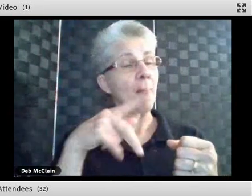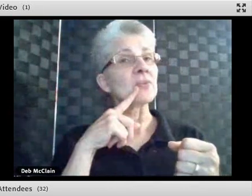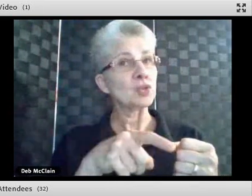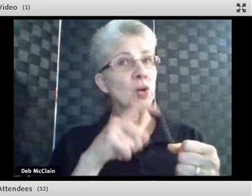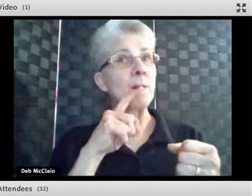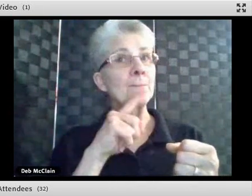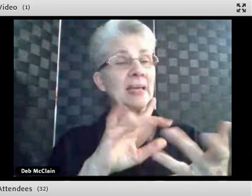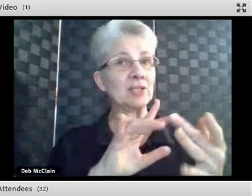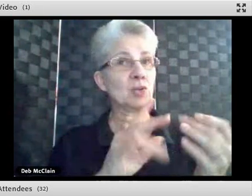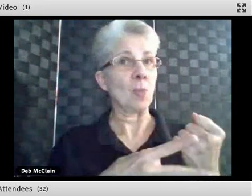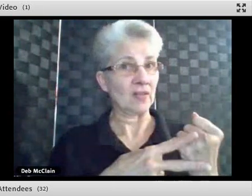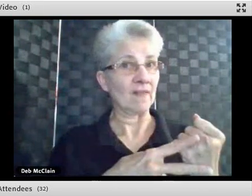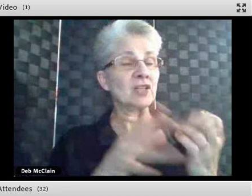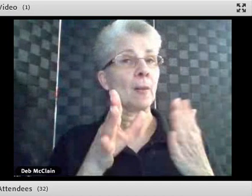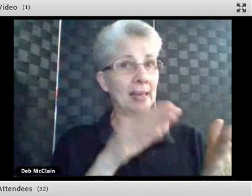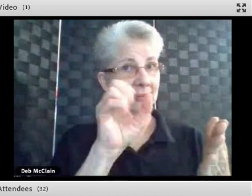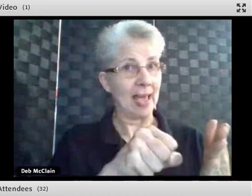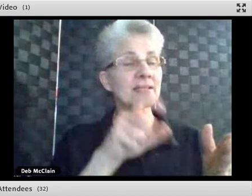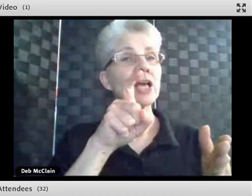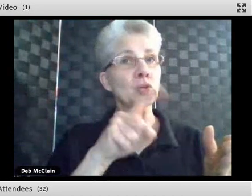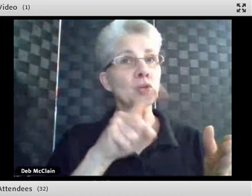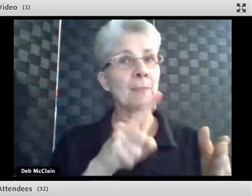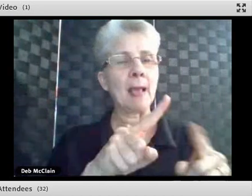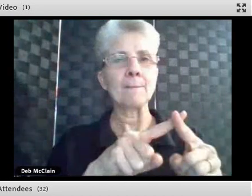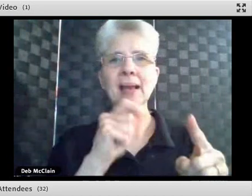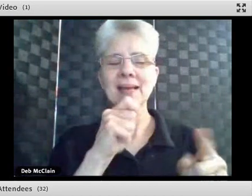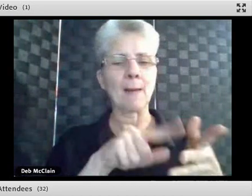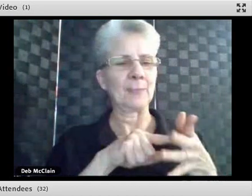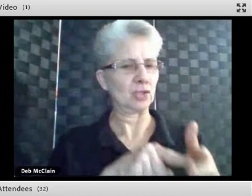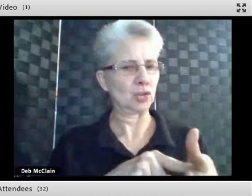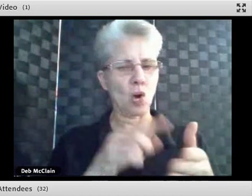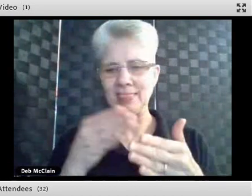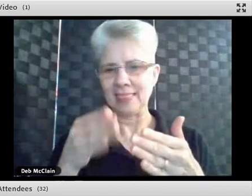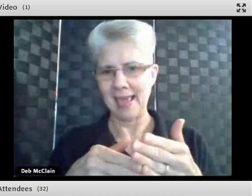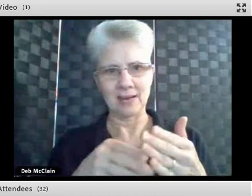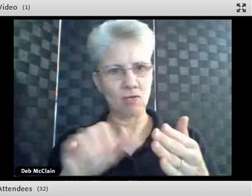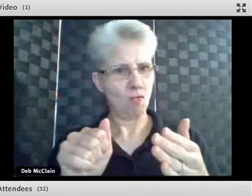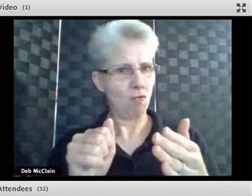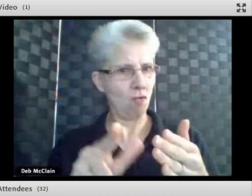of a digital preservation plan, but it cannot be the start and the end of the plan,